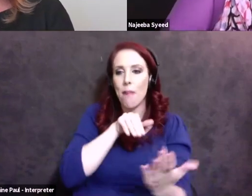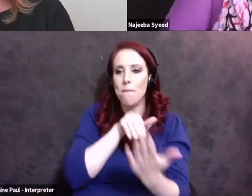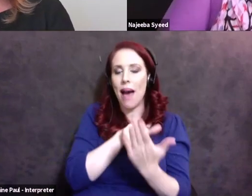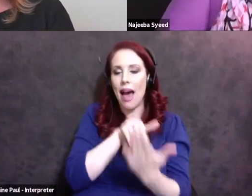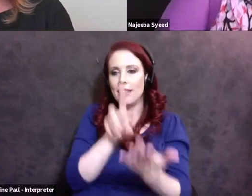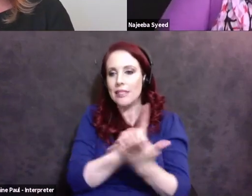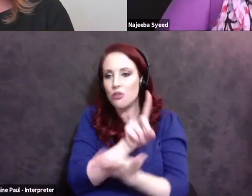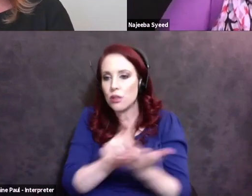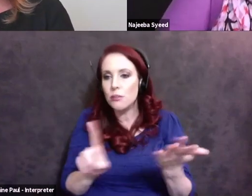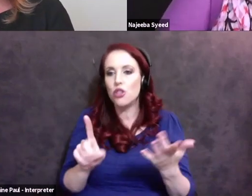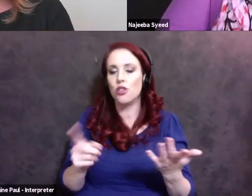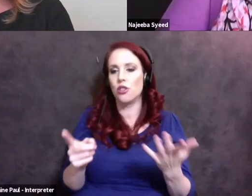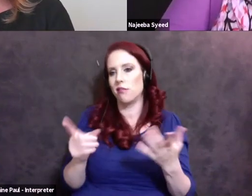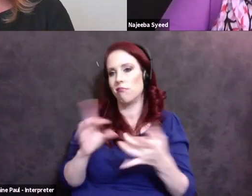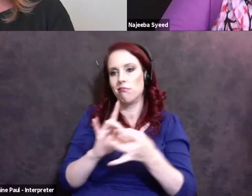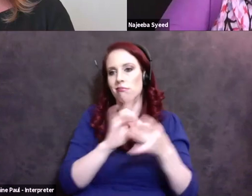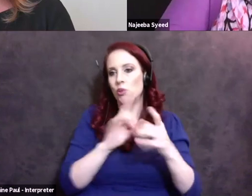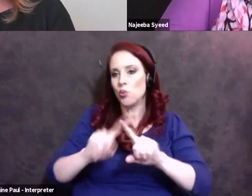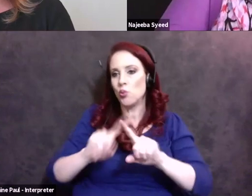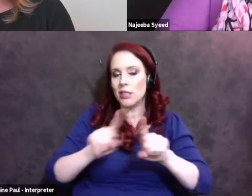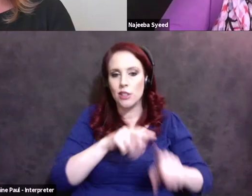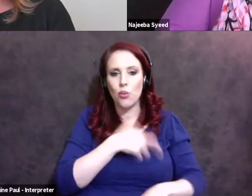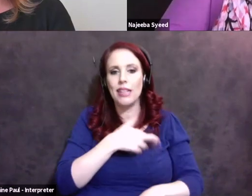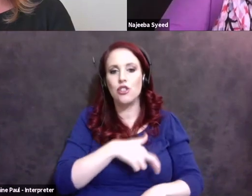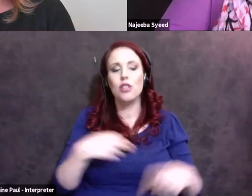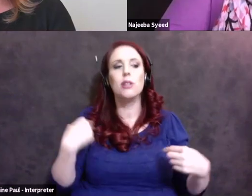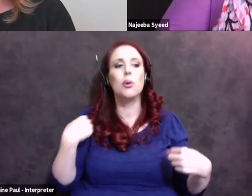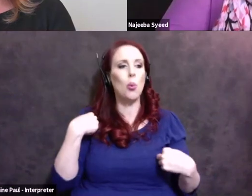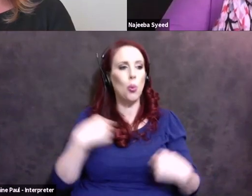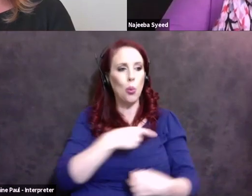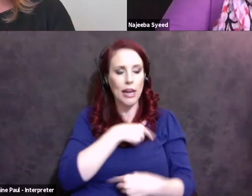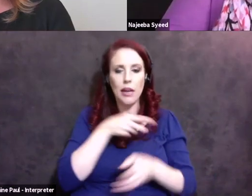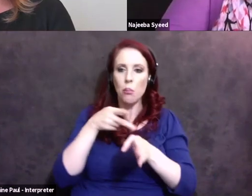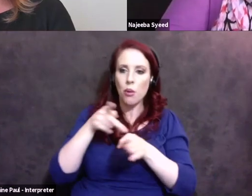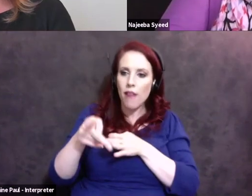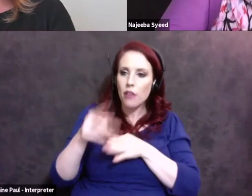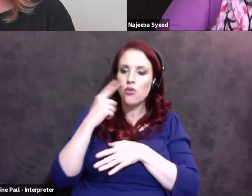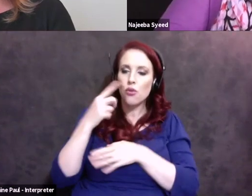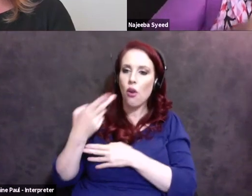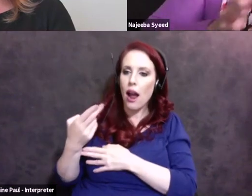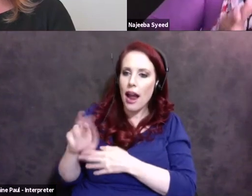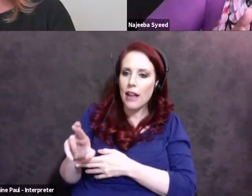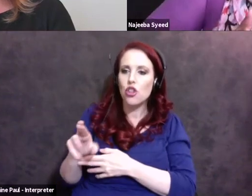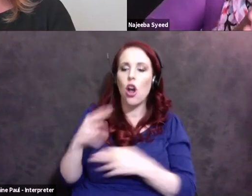as professionals in the human resources and human development field, thinking about what